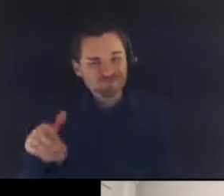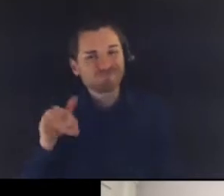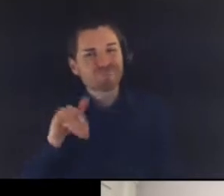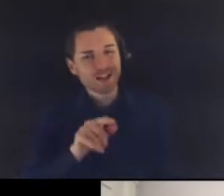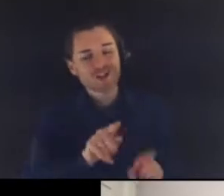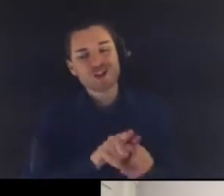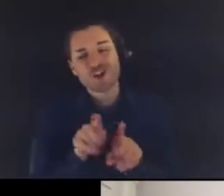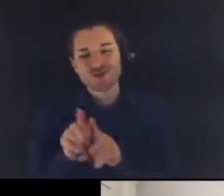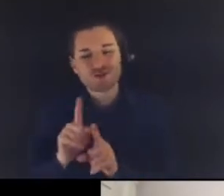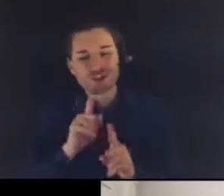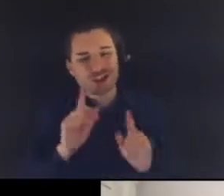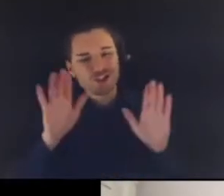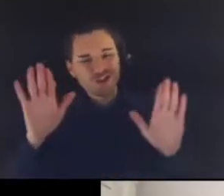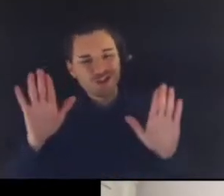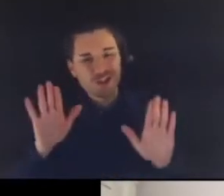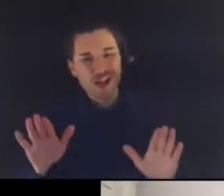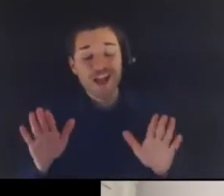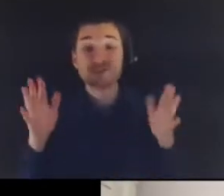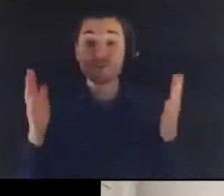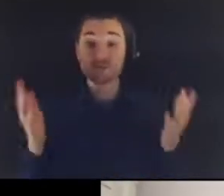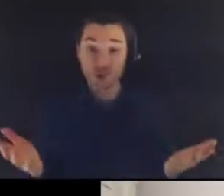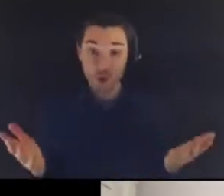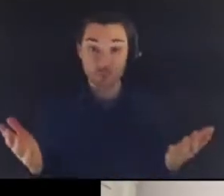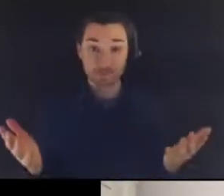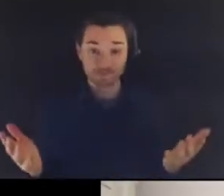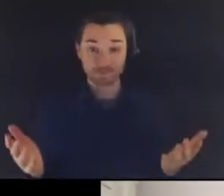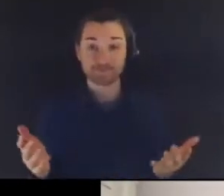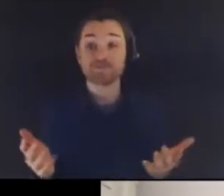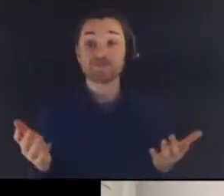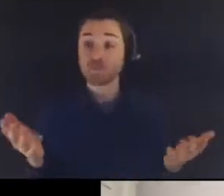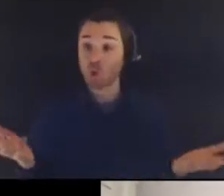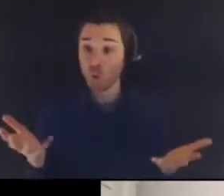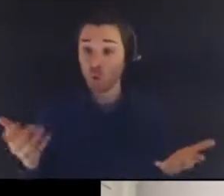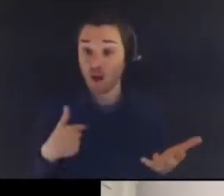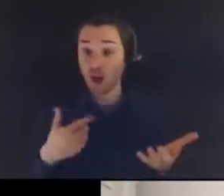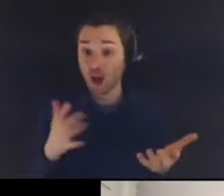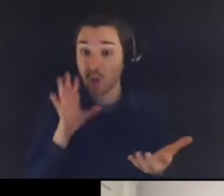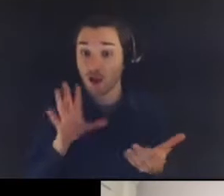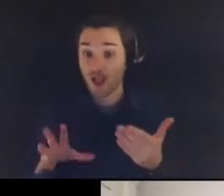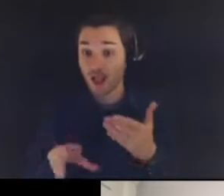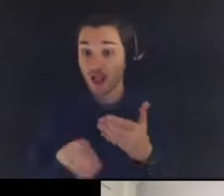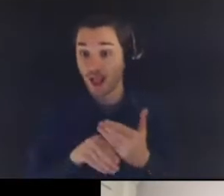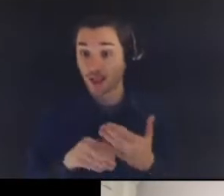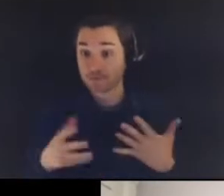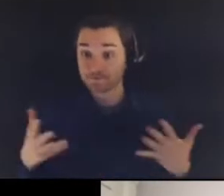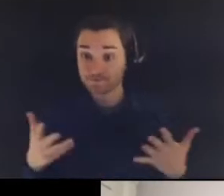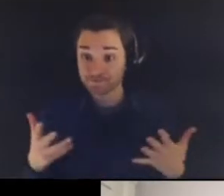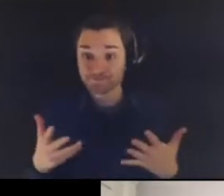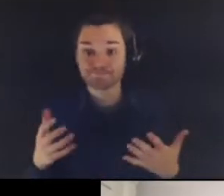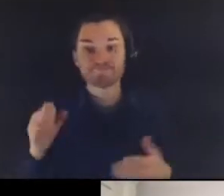Edmund Asiedu So, what I will add is that as we are moving